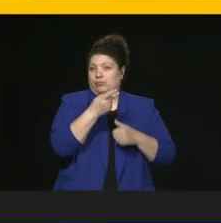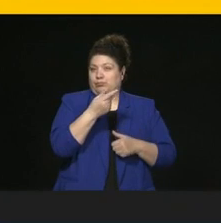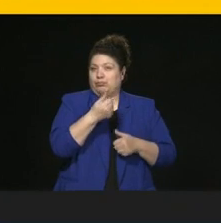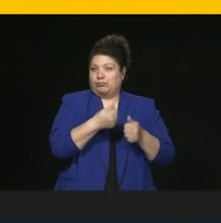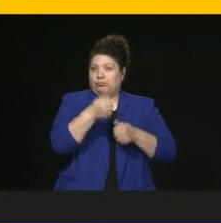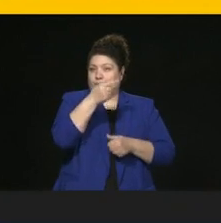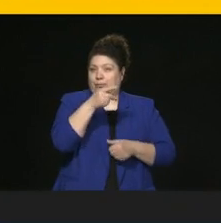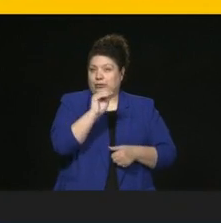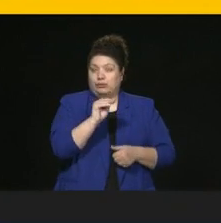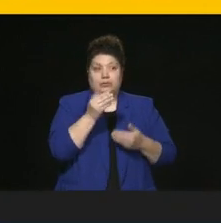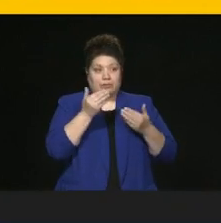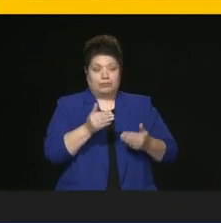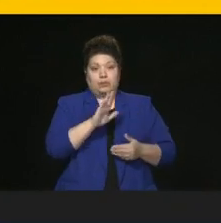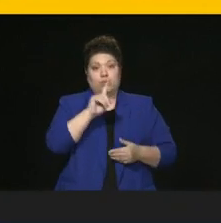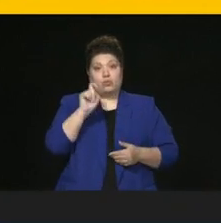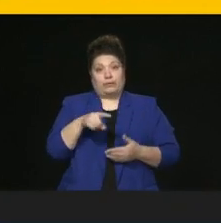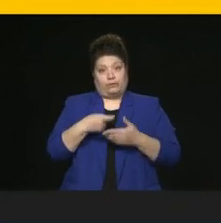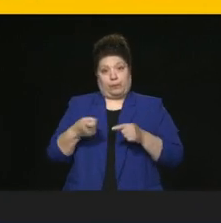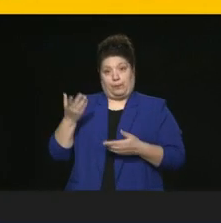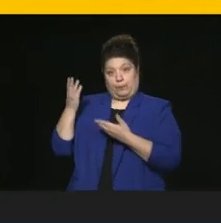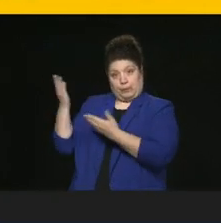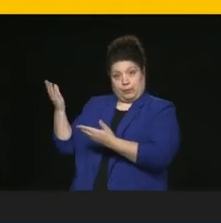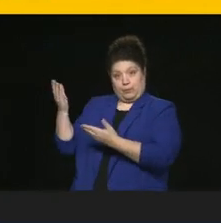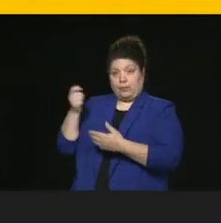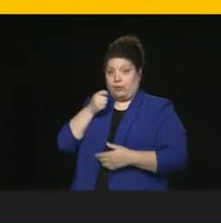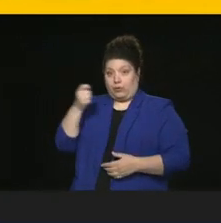QUESTIONS. THANK YOU, DEPUTY PRIME MINISTER.